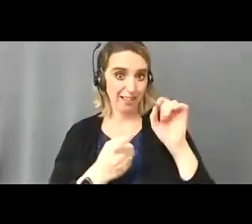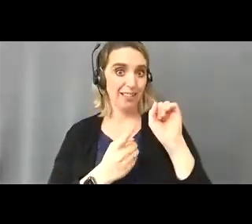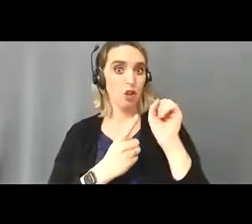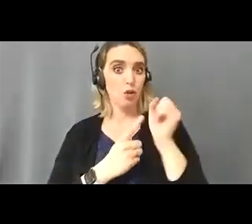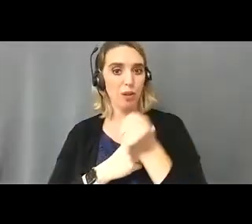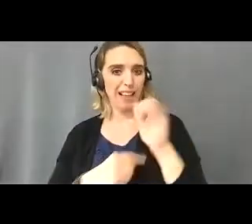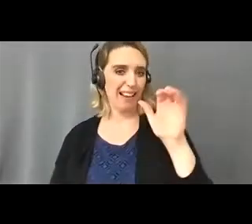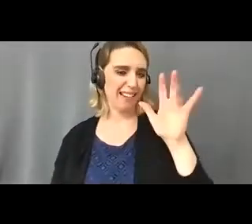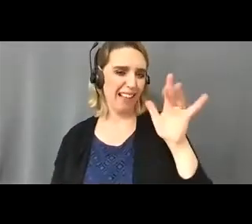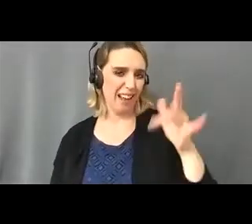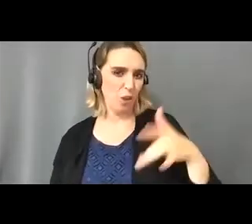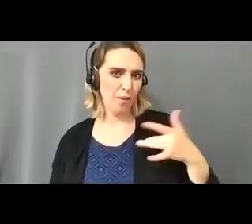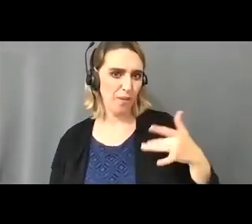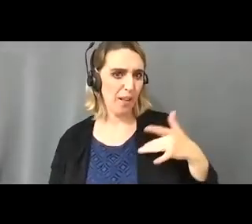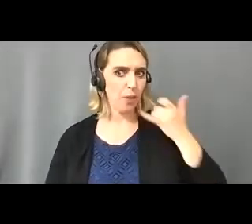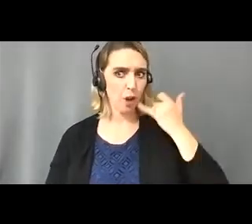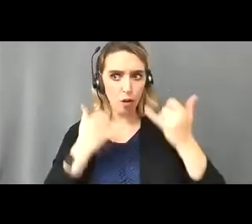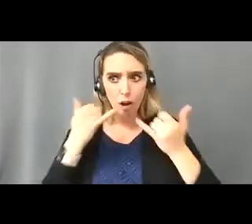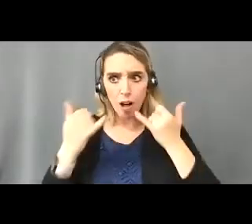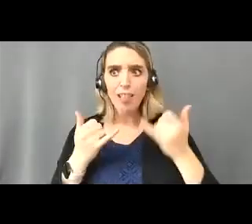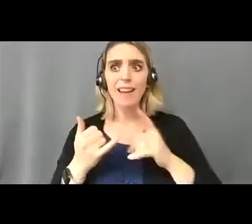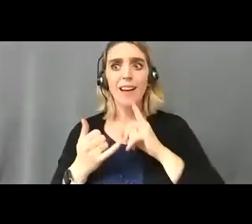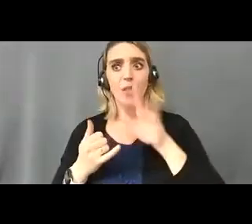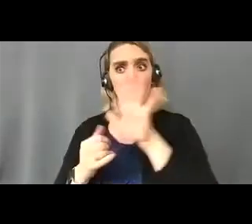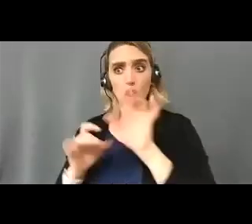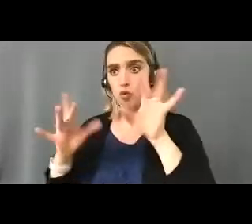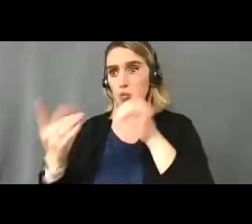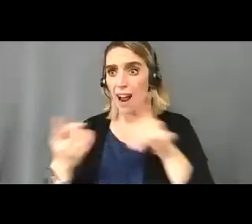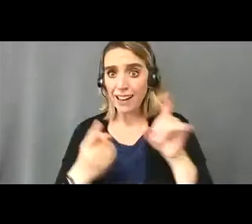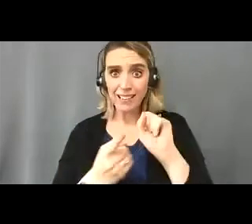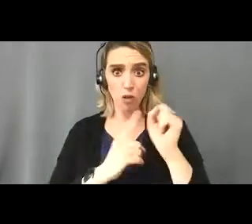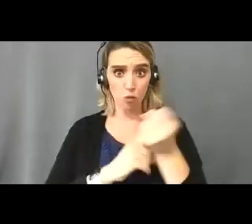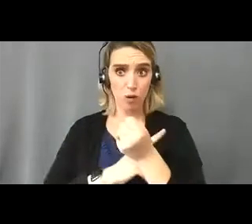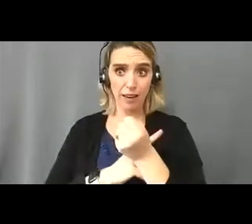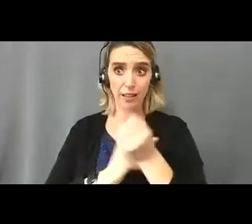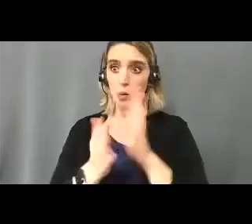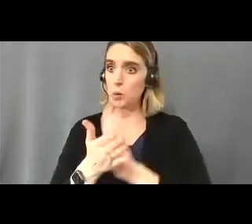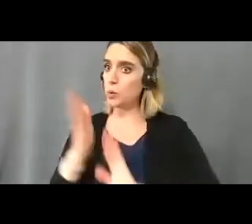that people are calling with has increased 500%.